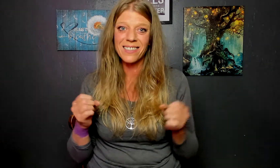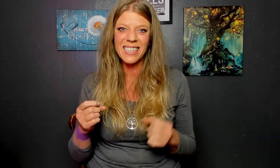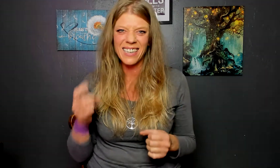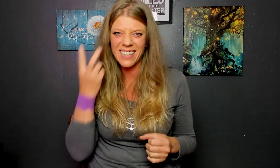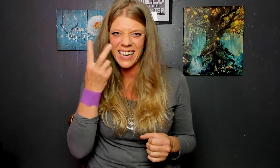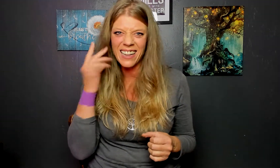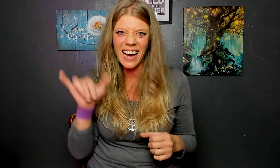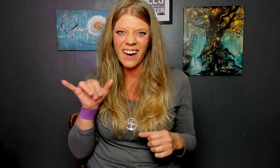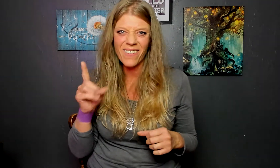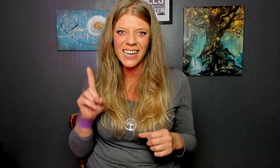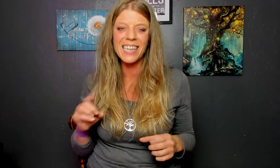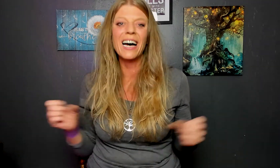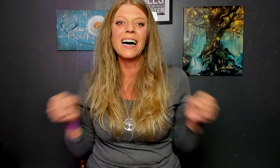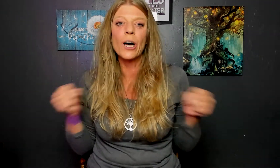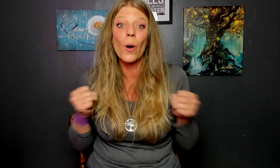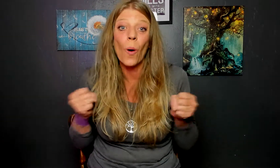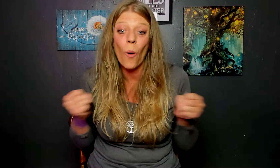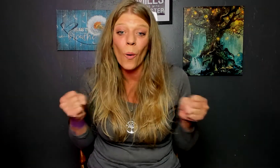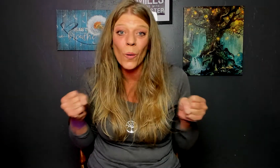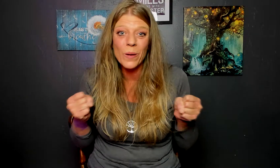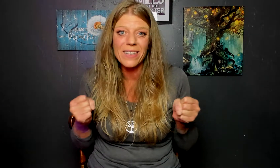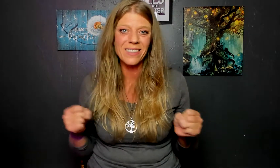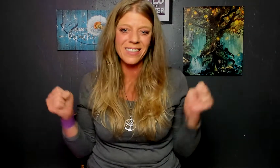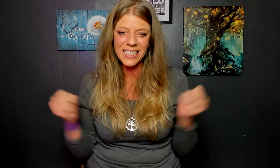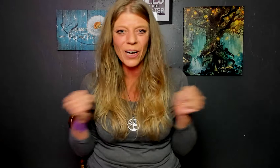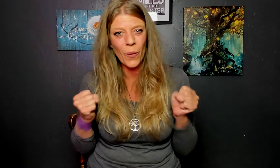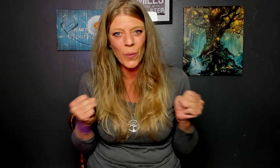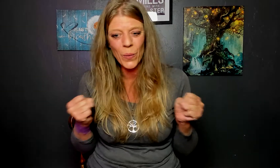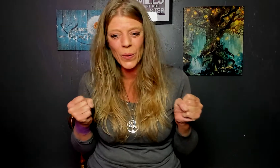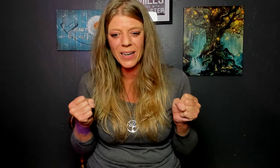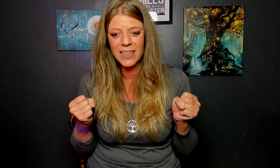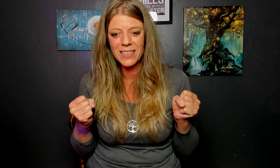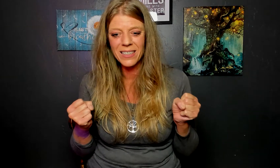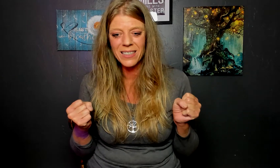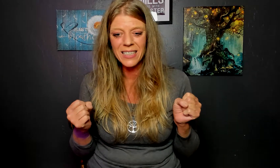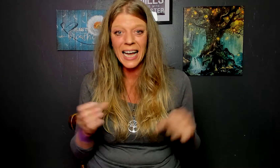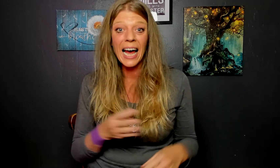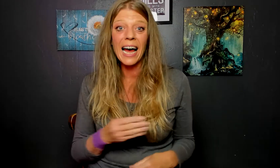See that one? COLD. COLD.